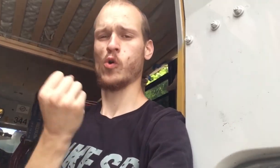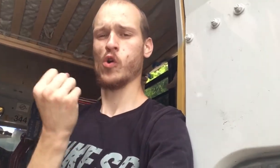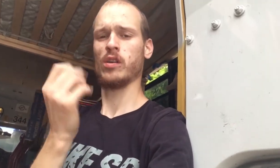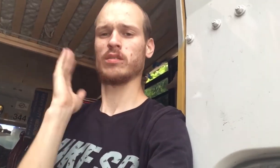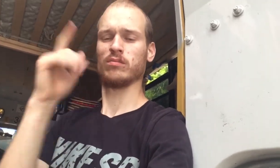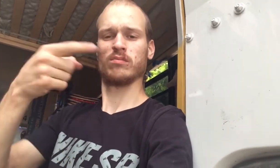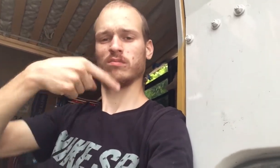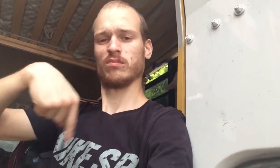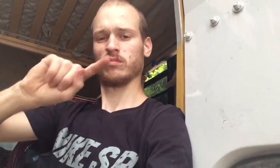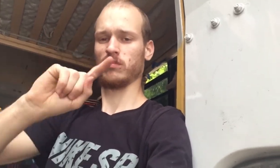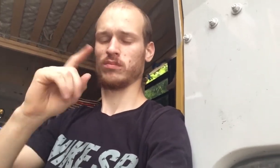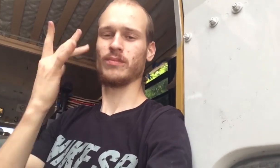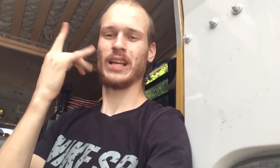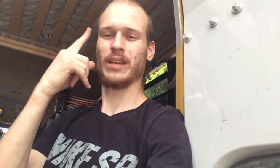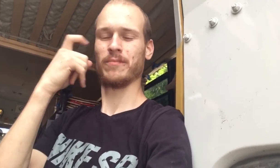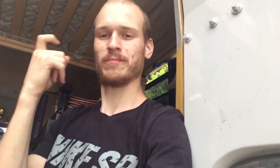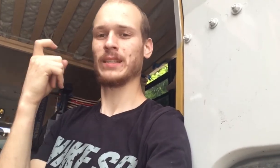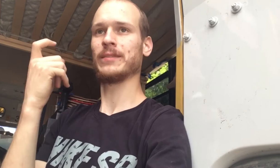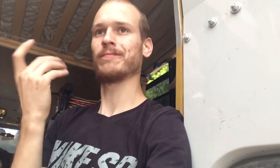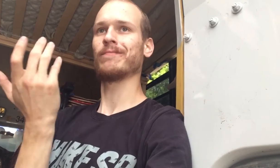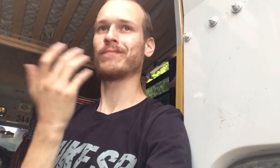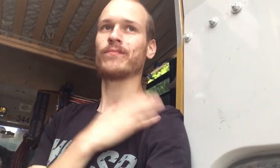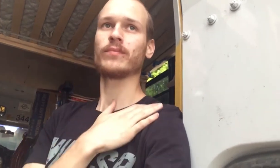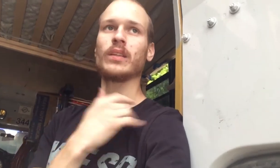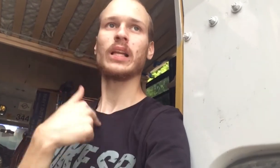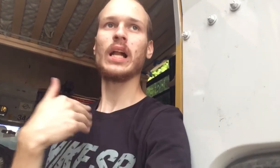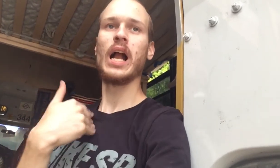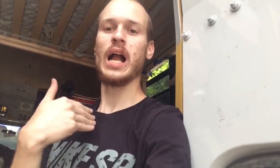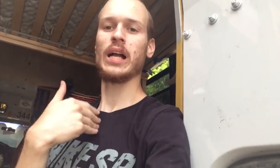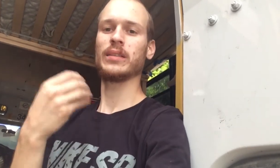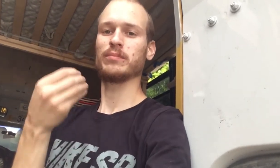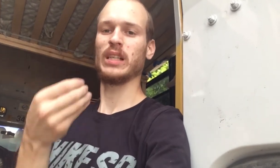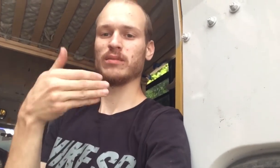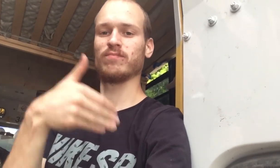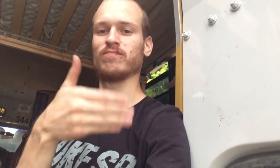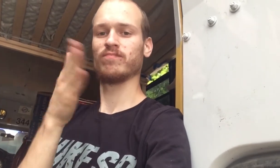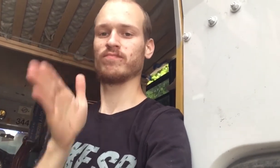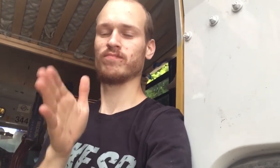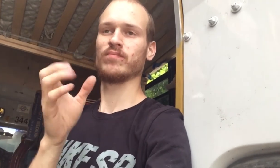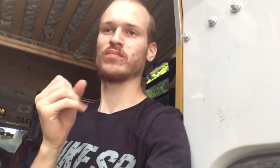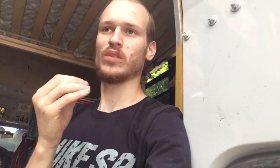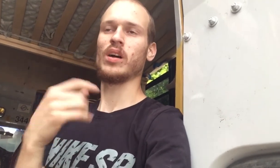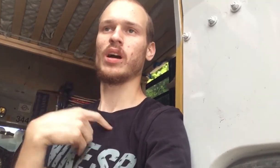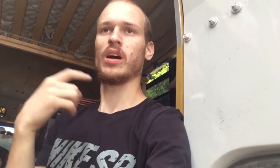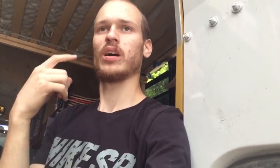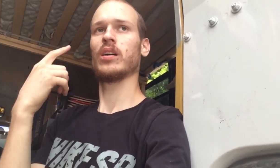will be on hold until next week because of my money budget for this bus project